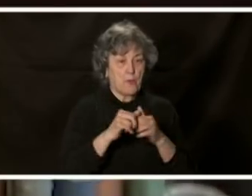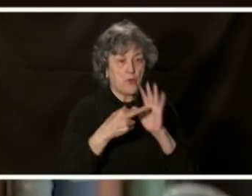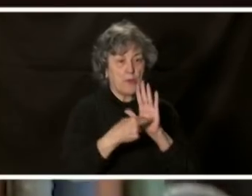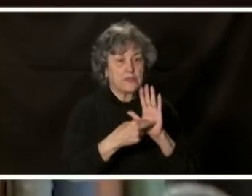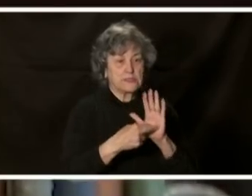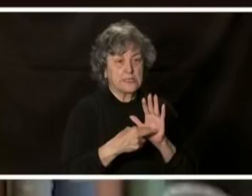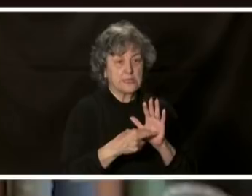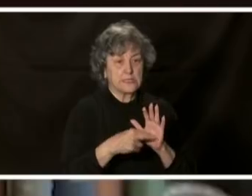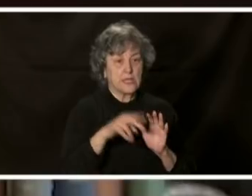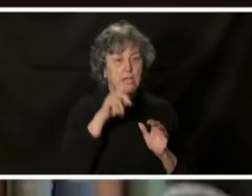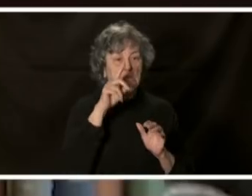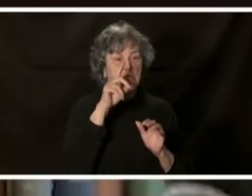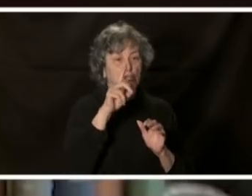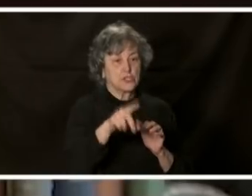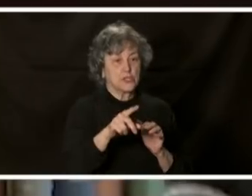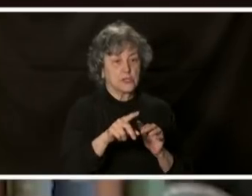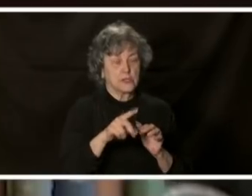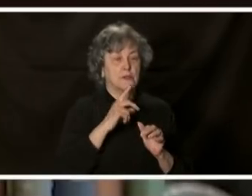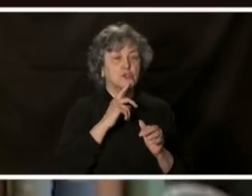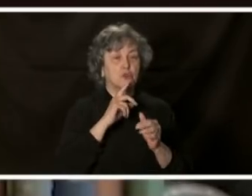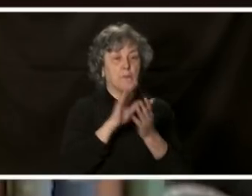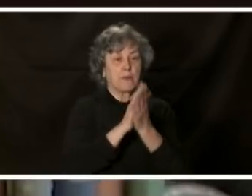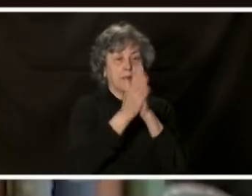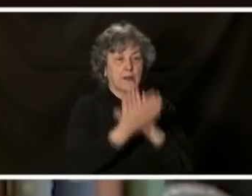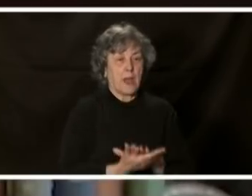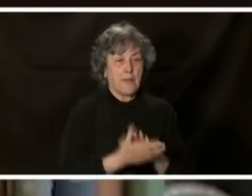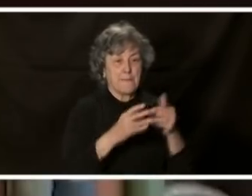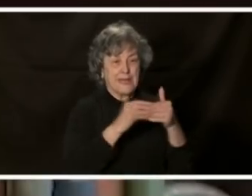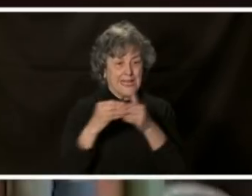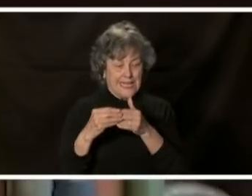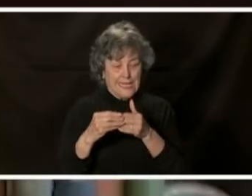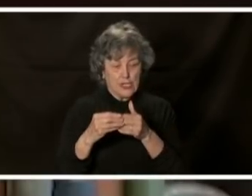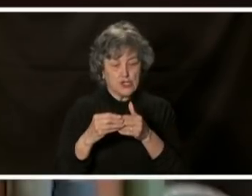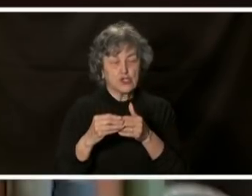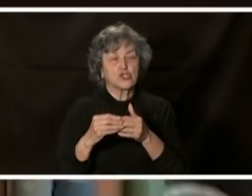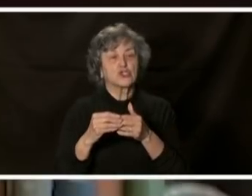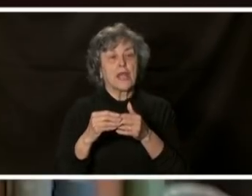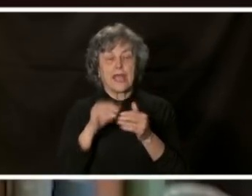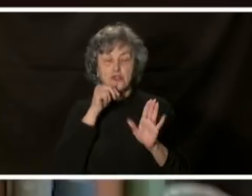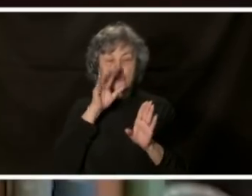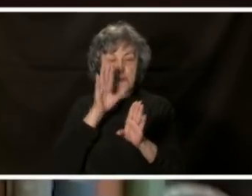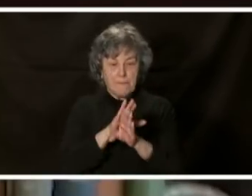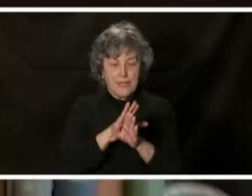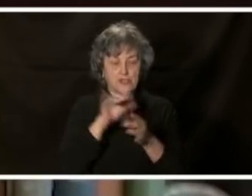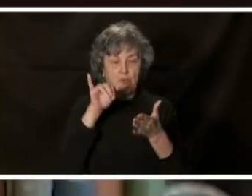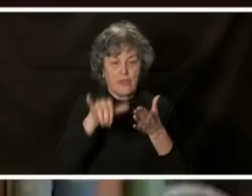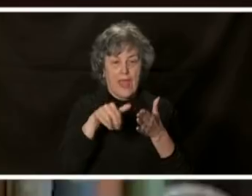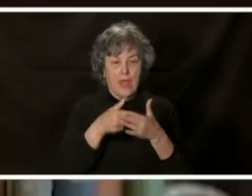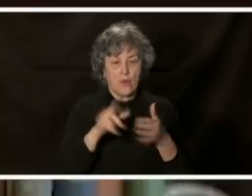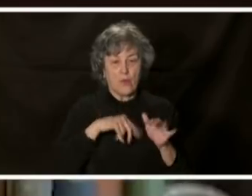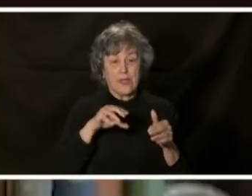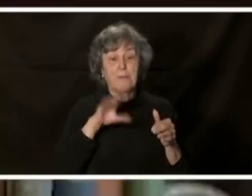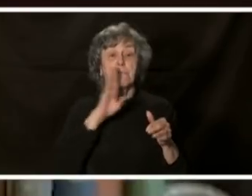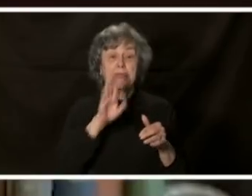YOU COMMENCED INTO LEADERSHIP WHEN LEADERSHIP AT EVERY LEVEL WAS CRITICAL.